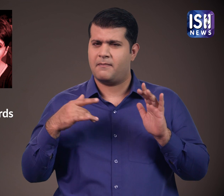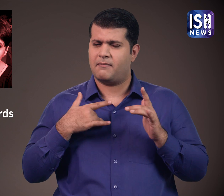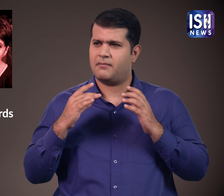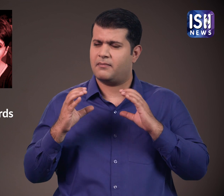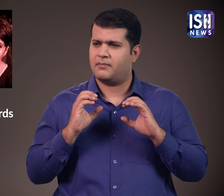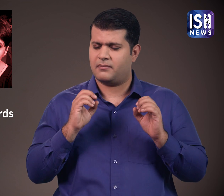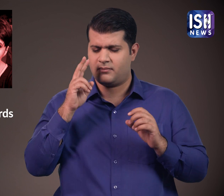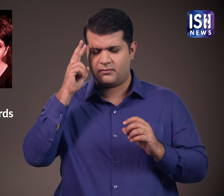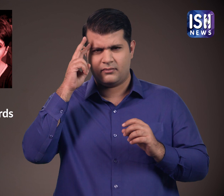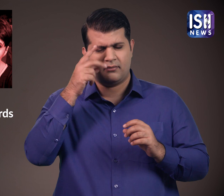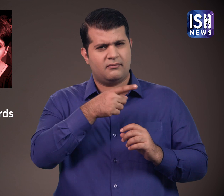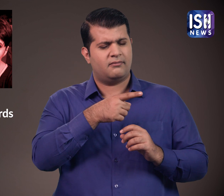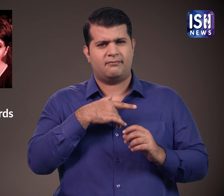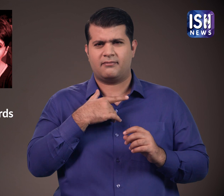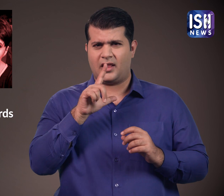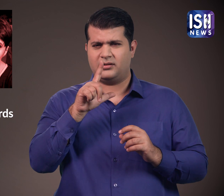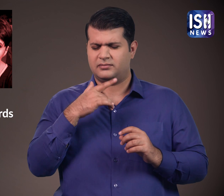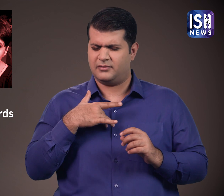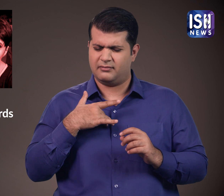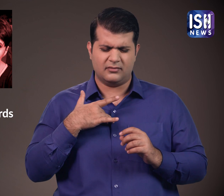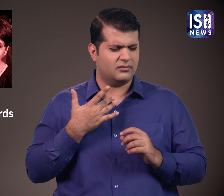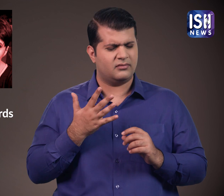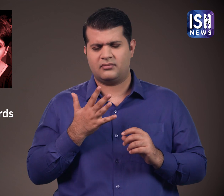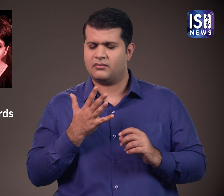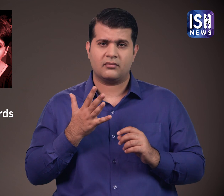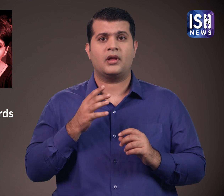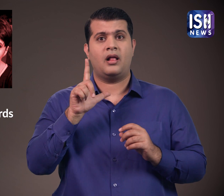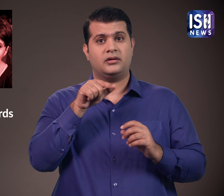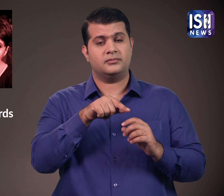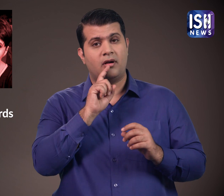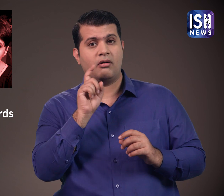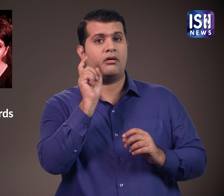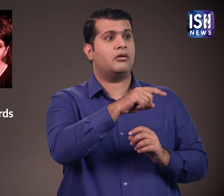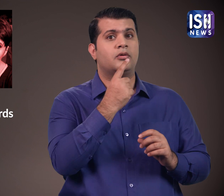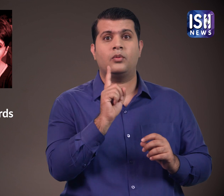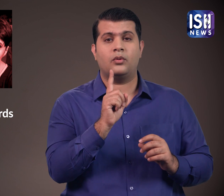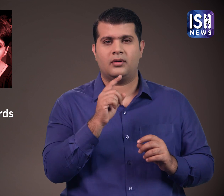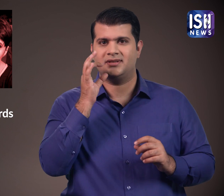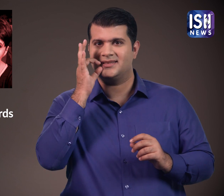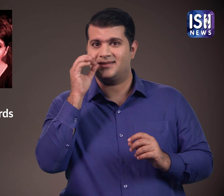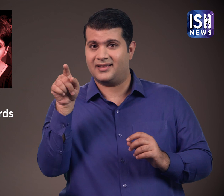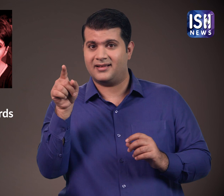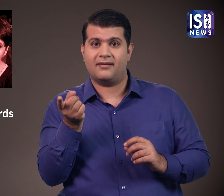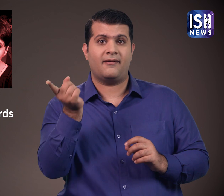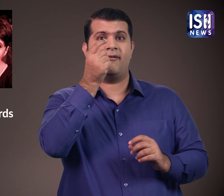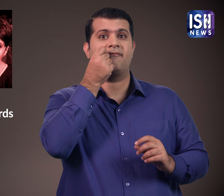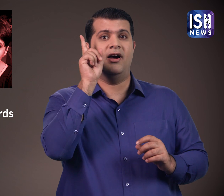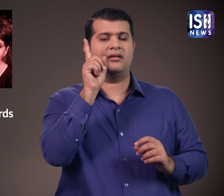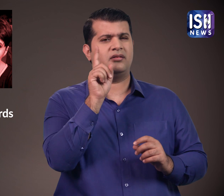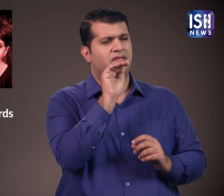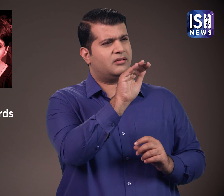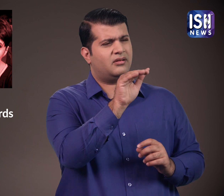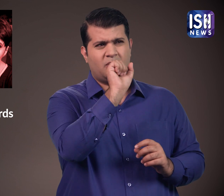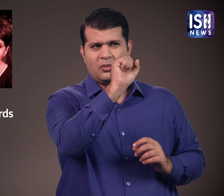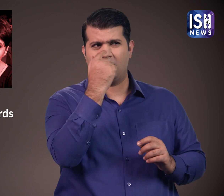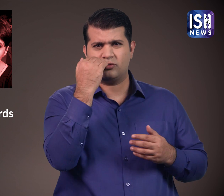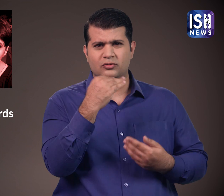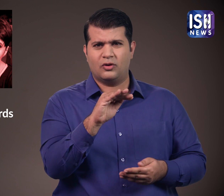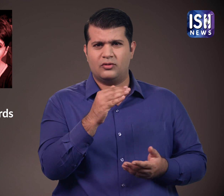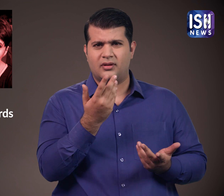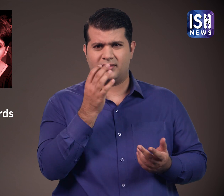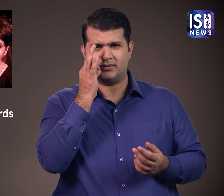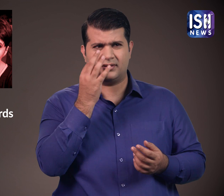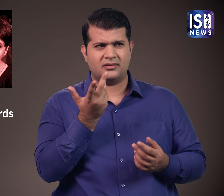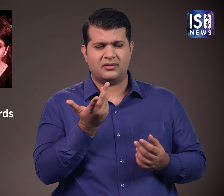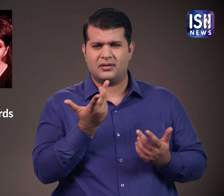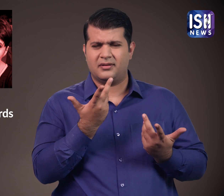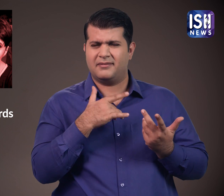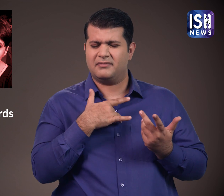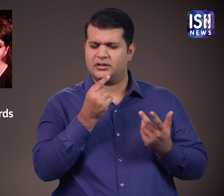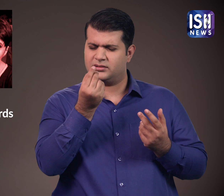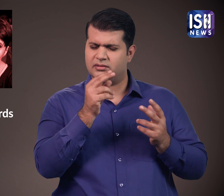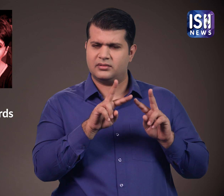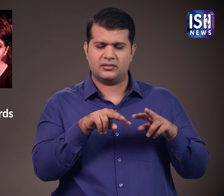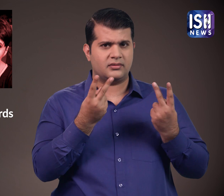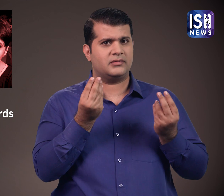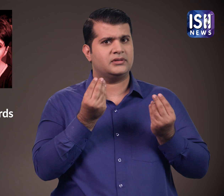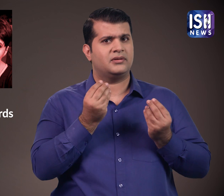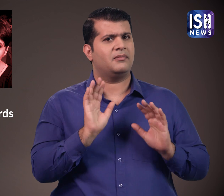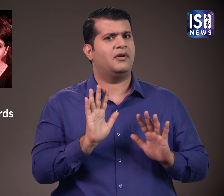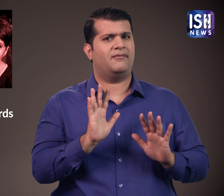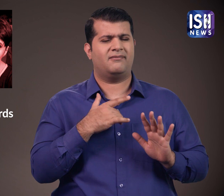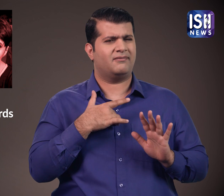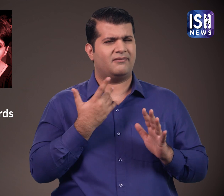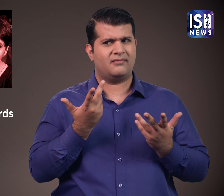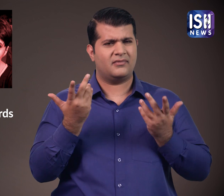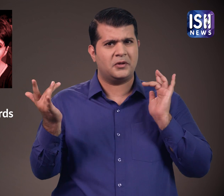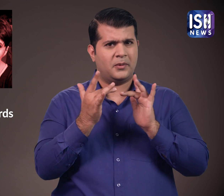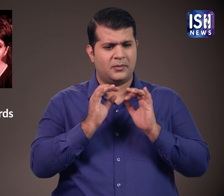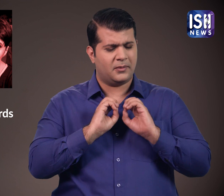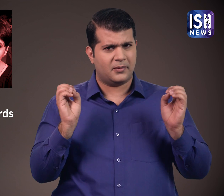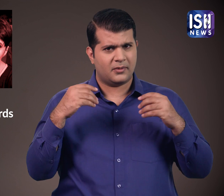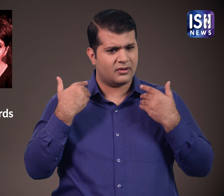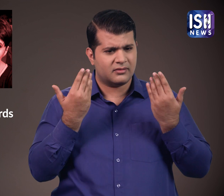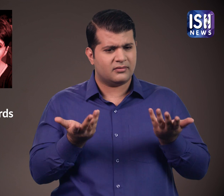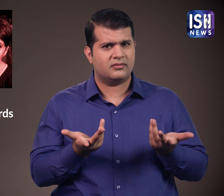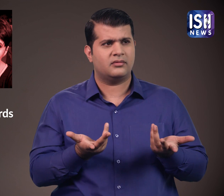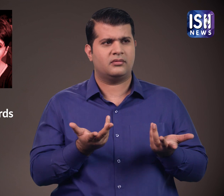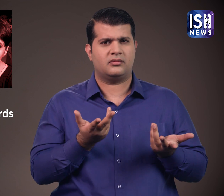Nadar became very suspicious. This is why he told Shraddha's father that there is something wrong as she is not in touch.